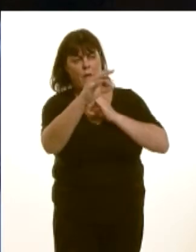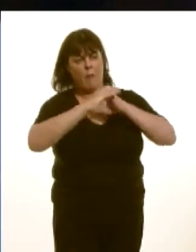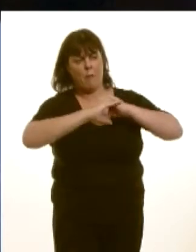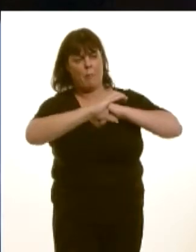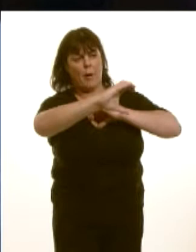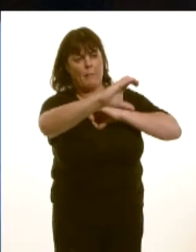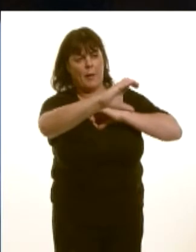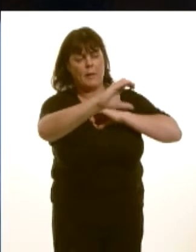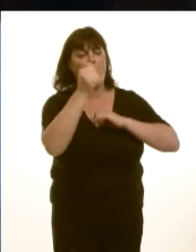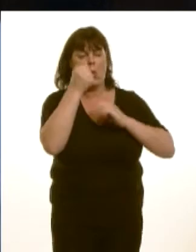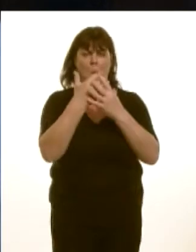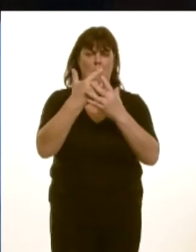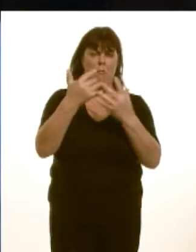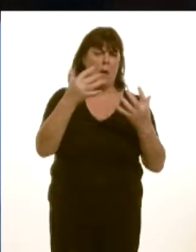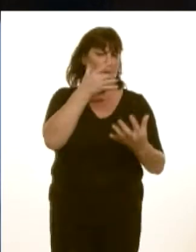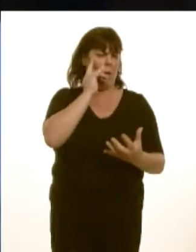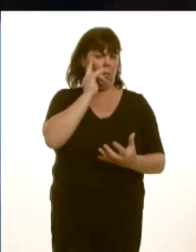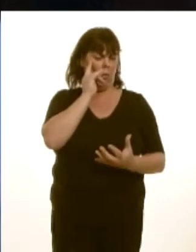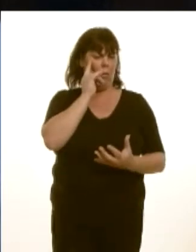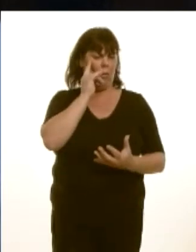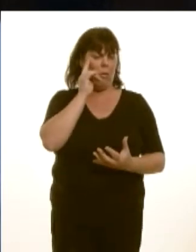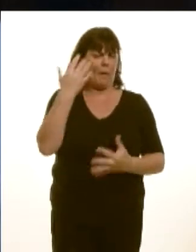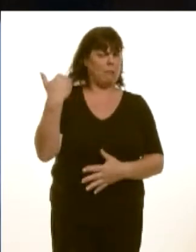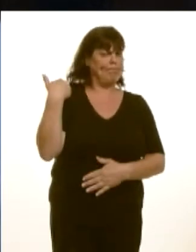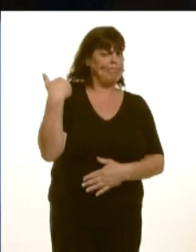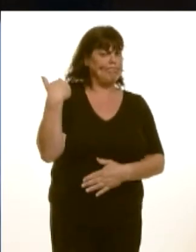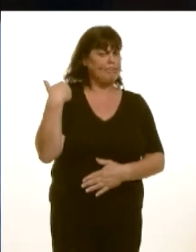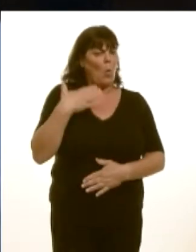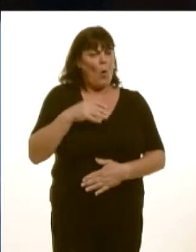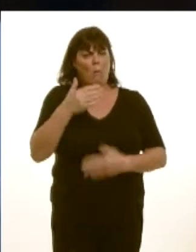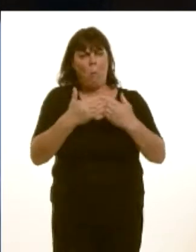many constituents are requesting more information than is currently available, as to how, where